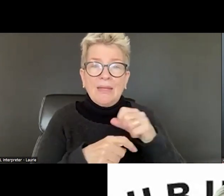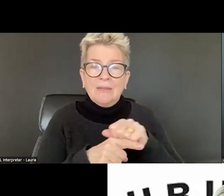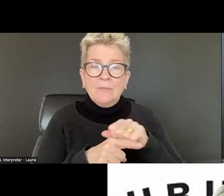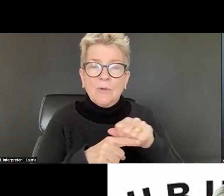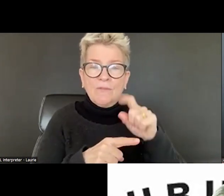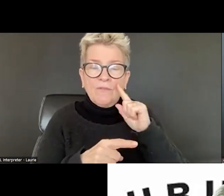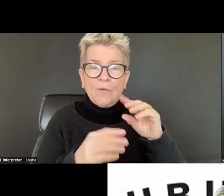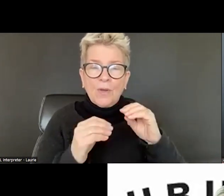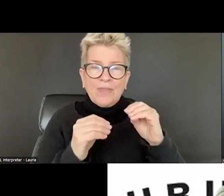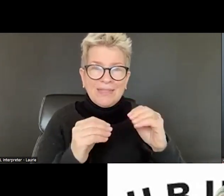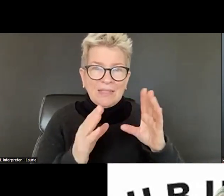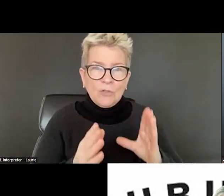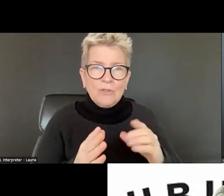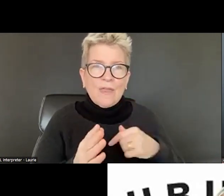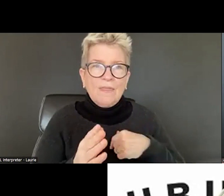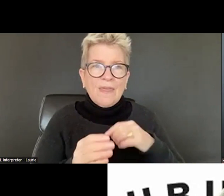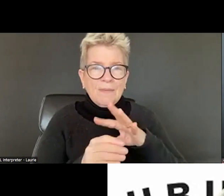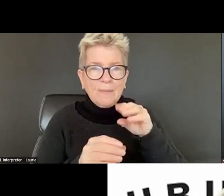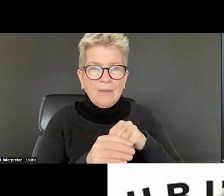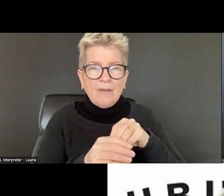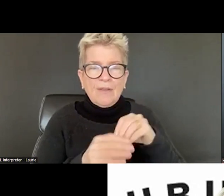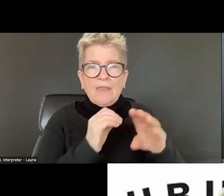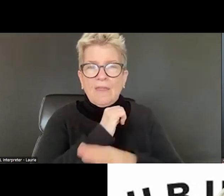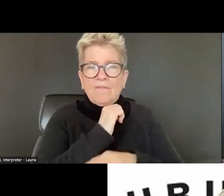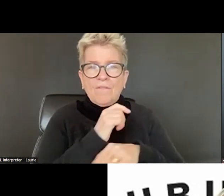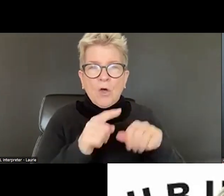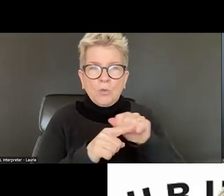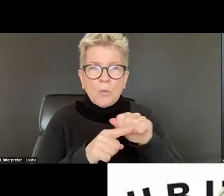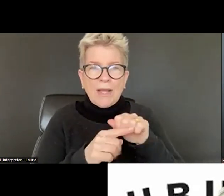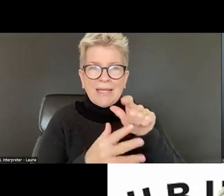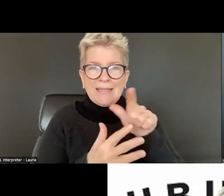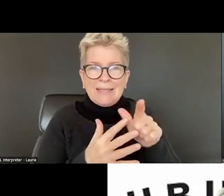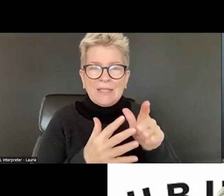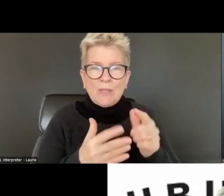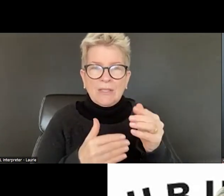going to participate in the fall training series they needed to start with financial education I